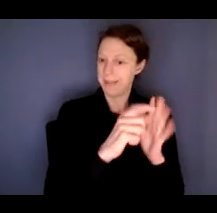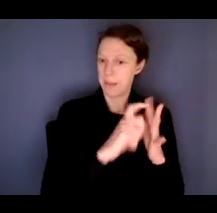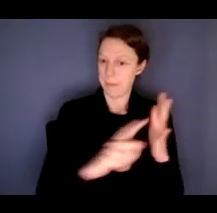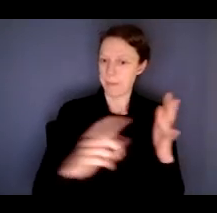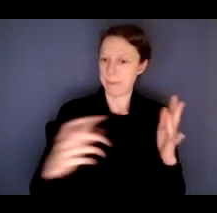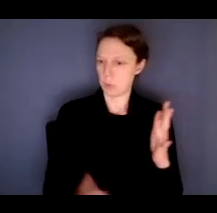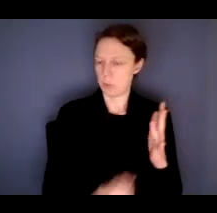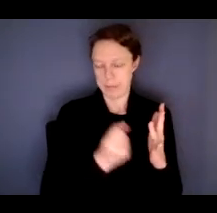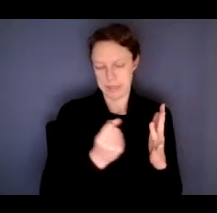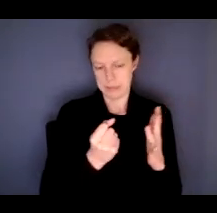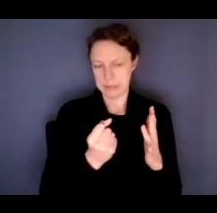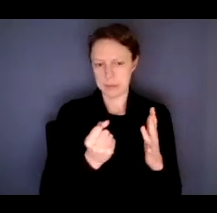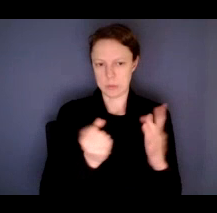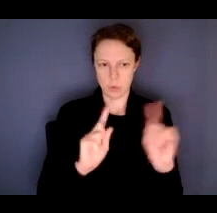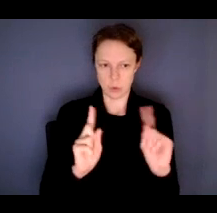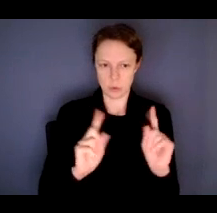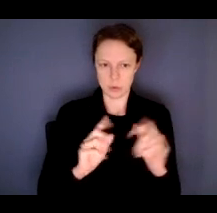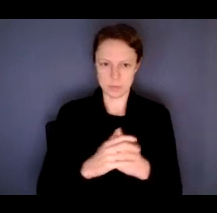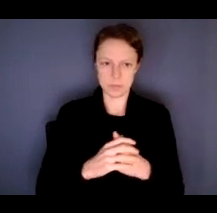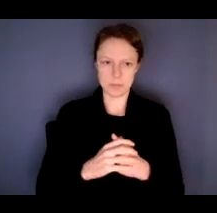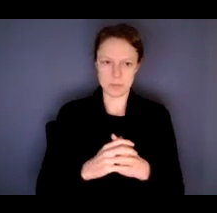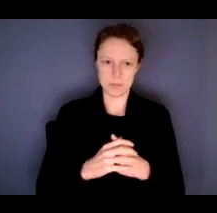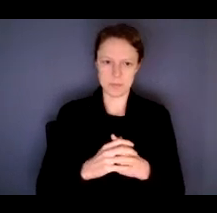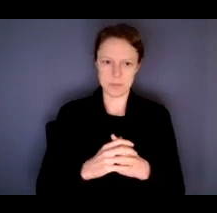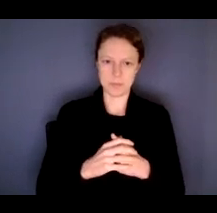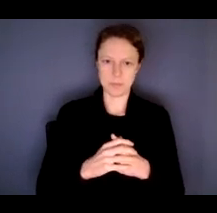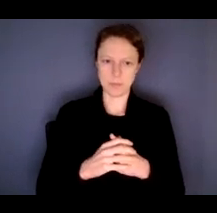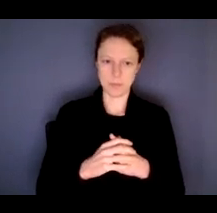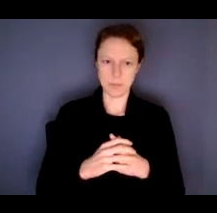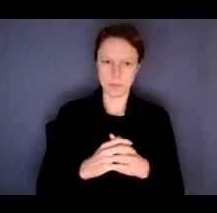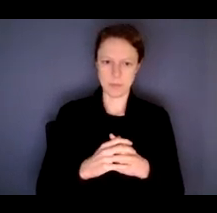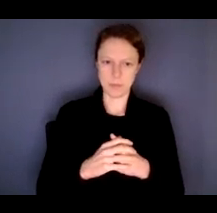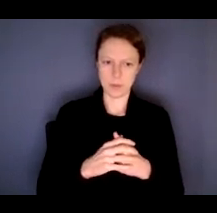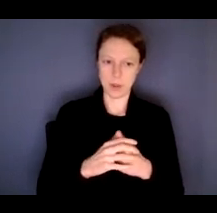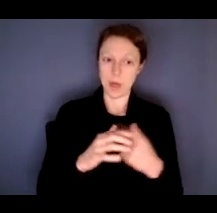They must, to the extent that it is appropriate, take into account the child's age and ability,